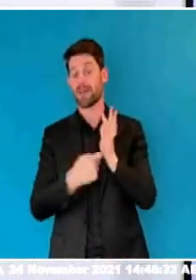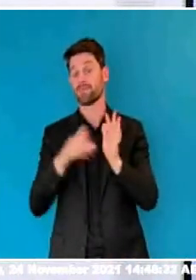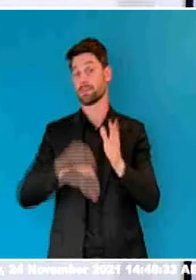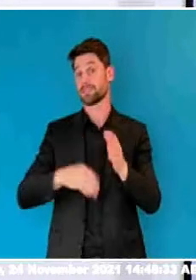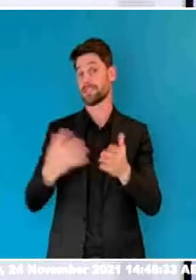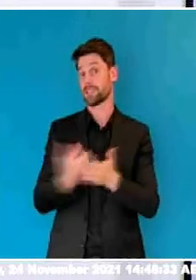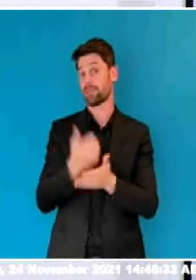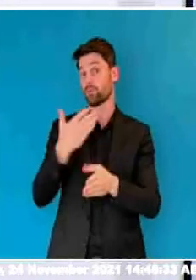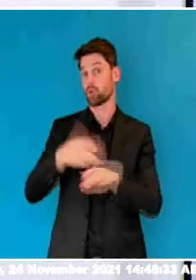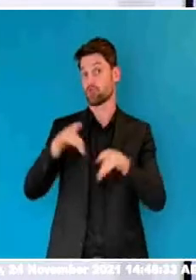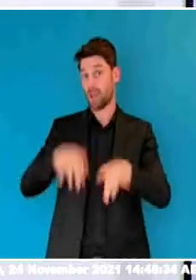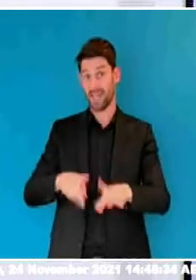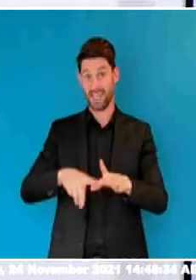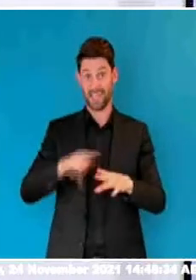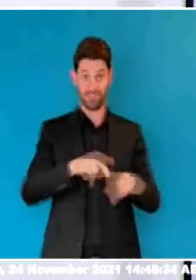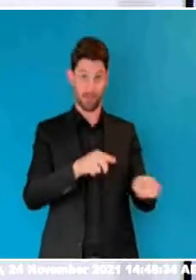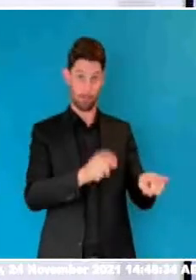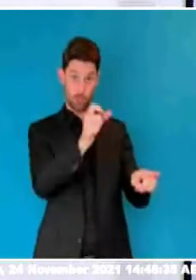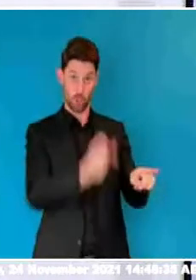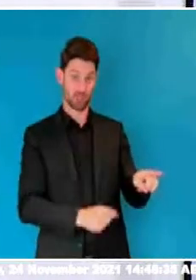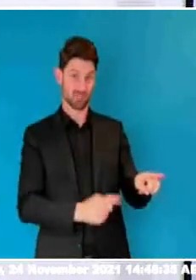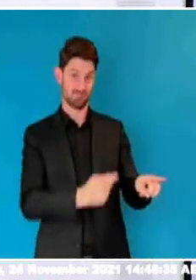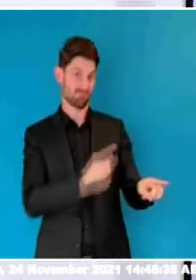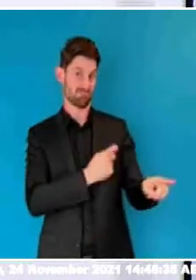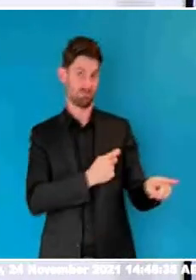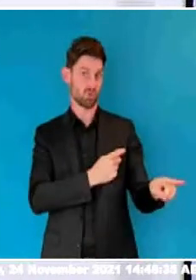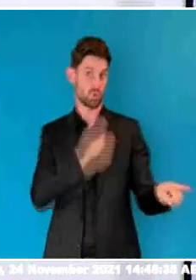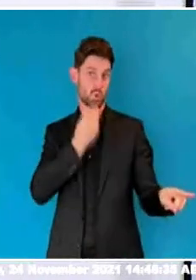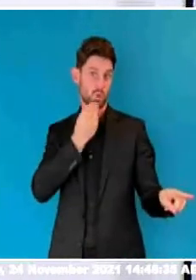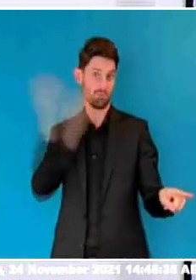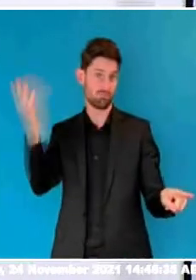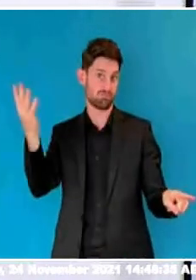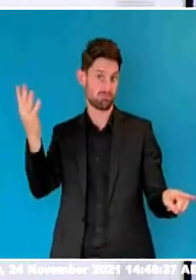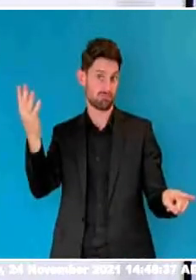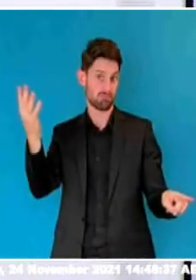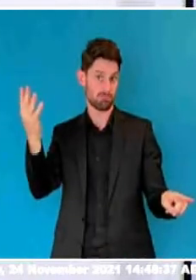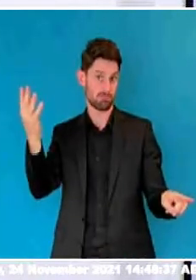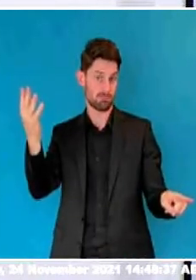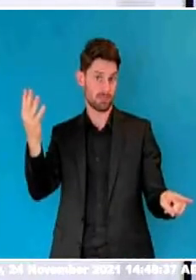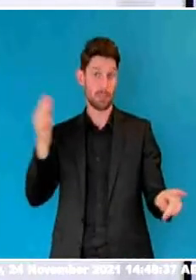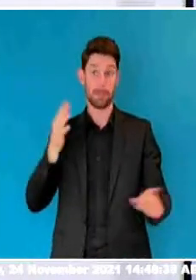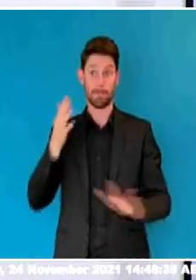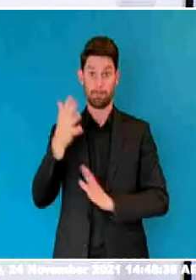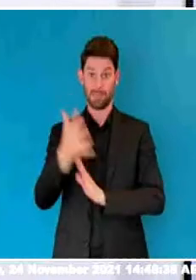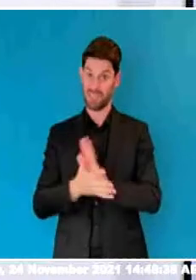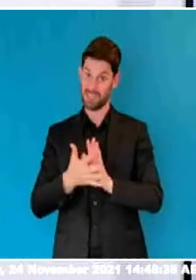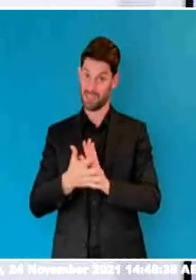matter, that might have a bearing on both the worker and the employer discharging their